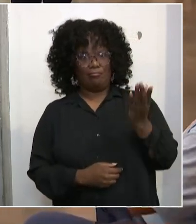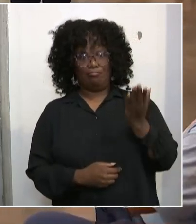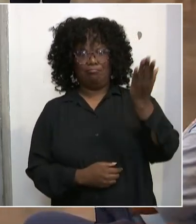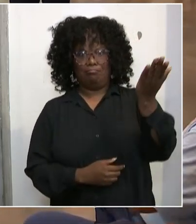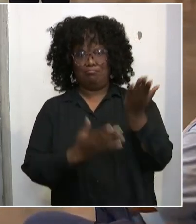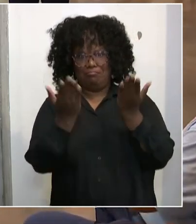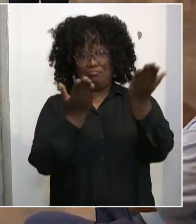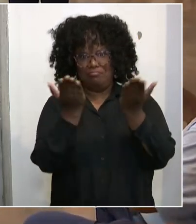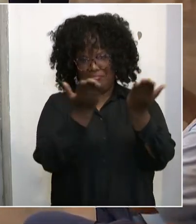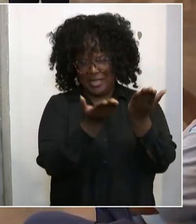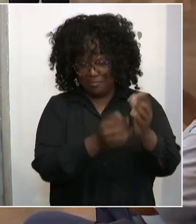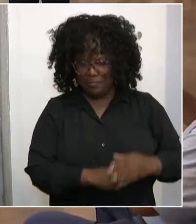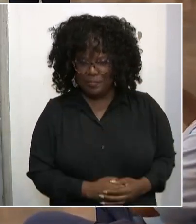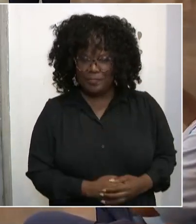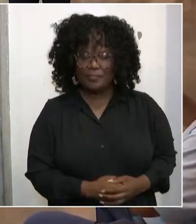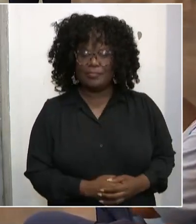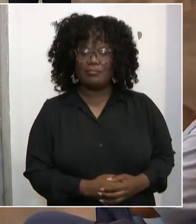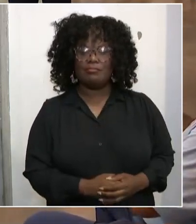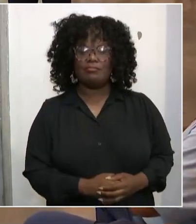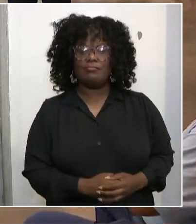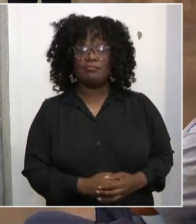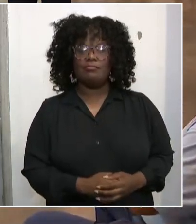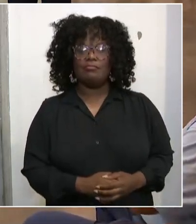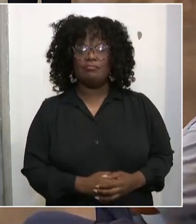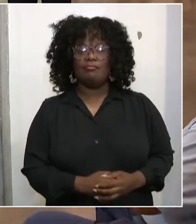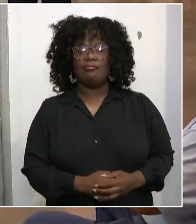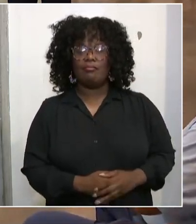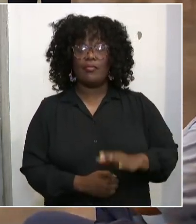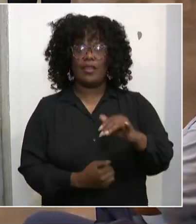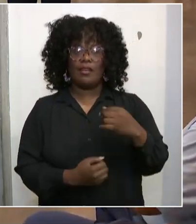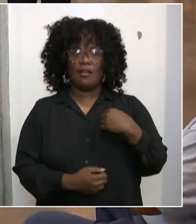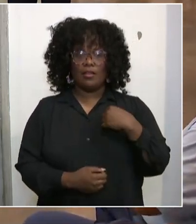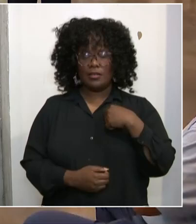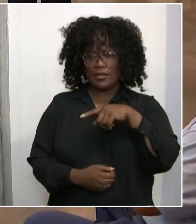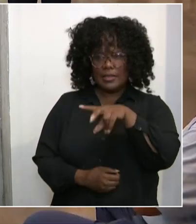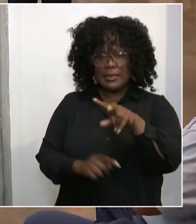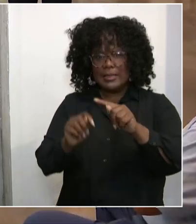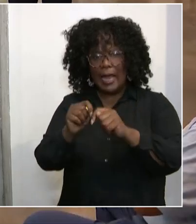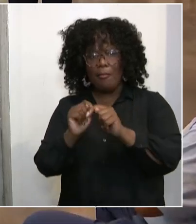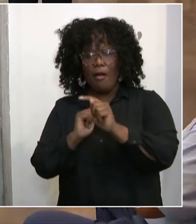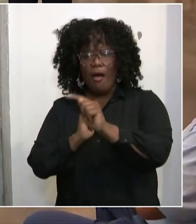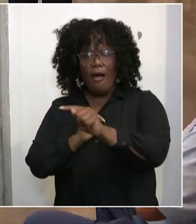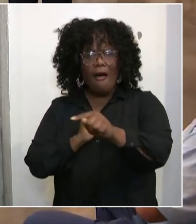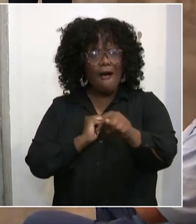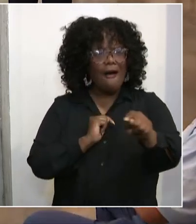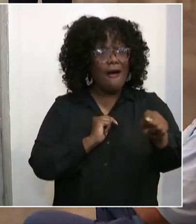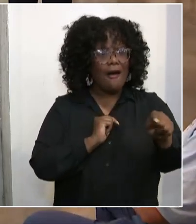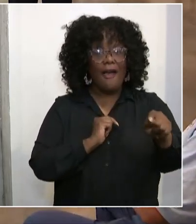I saw Franklin Park decked out in rainbows, so, uh, that's fantastic. Jaer Bowles,